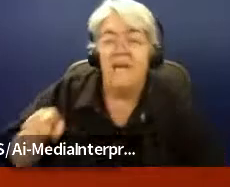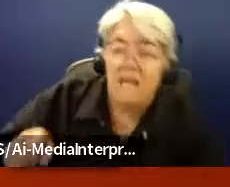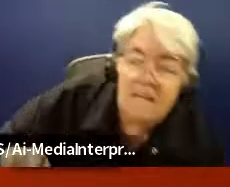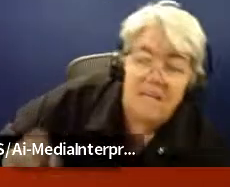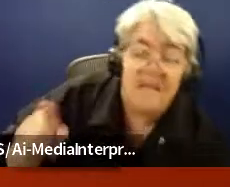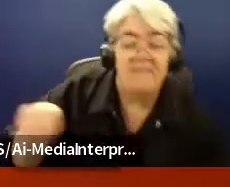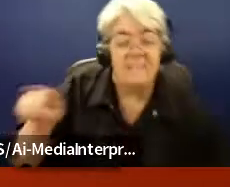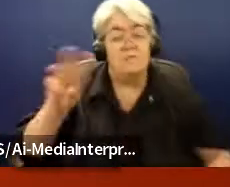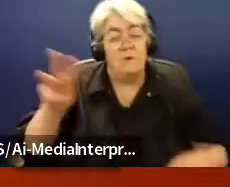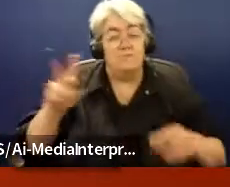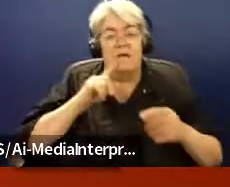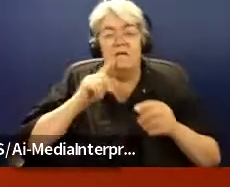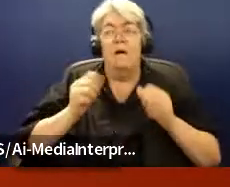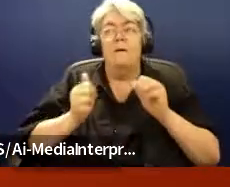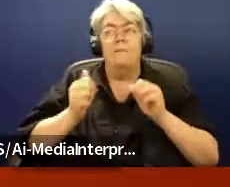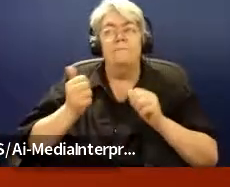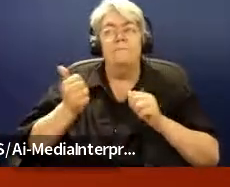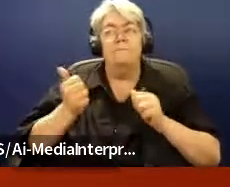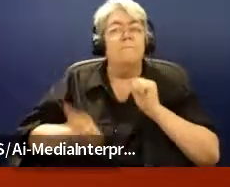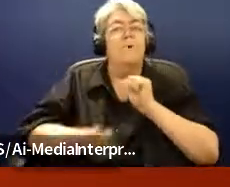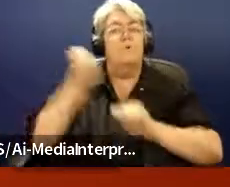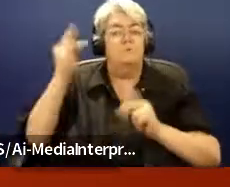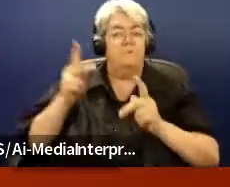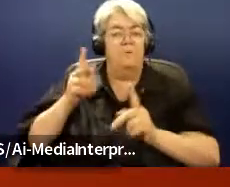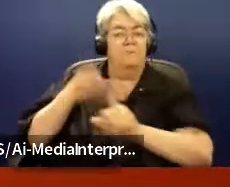single page. If you don't, maybe you should test a sampling of those